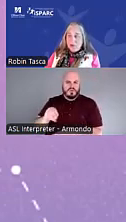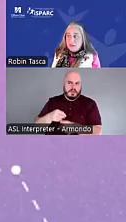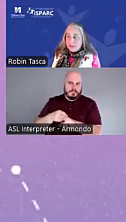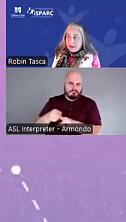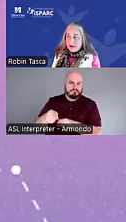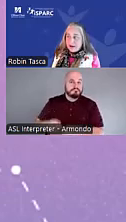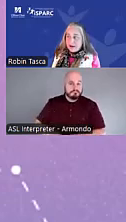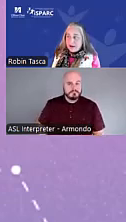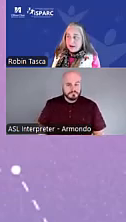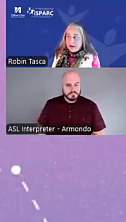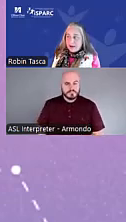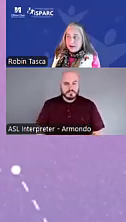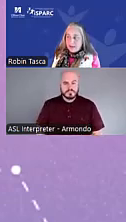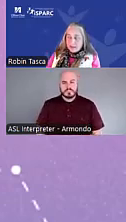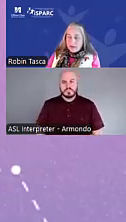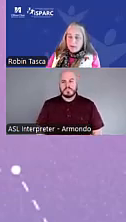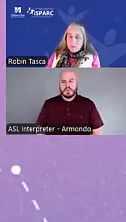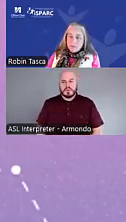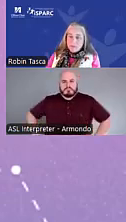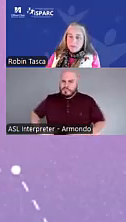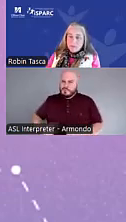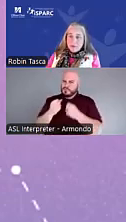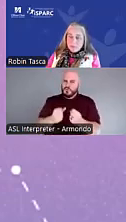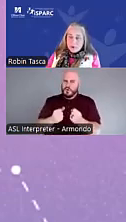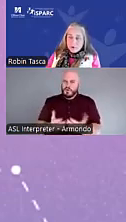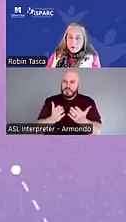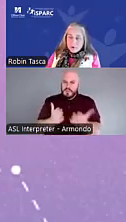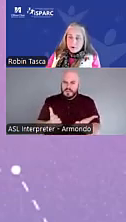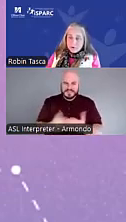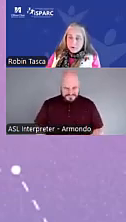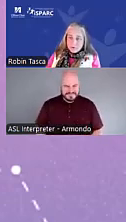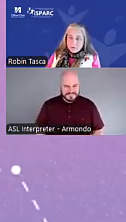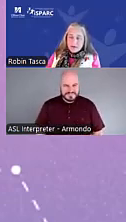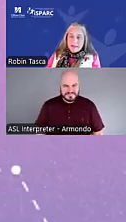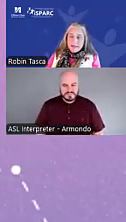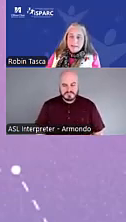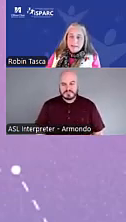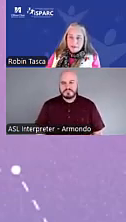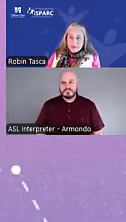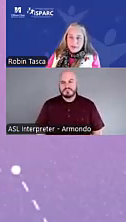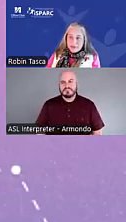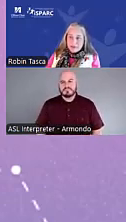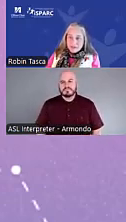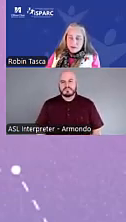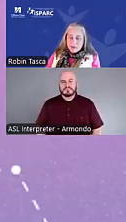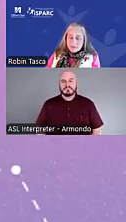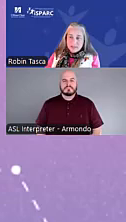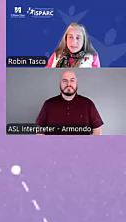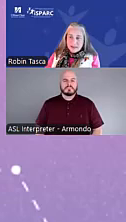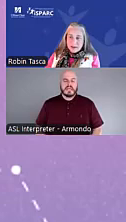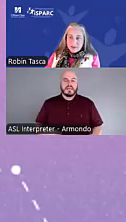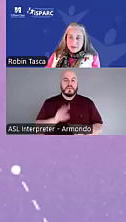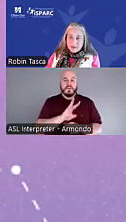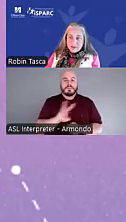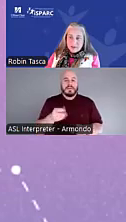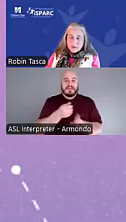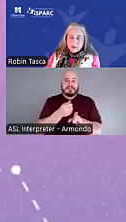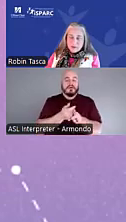So that, I highly recommend. And what's even greater is that it's free. Her entire website and every resource on it